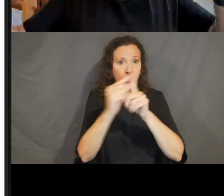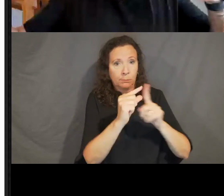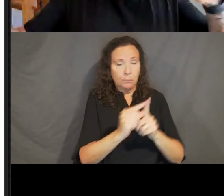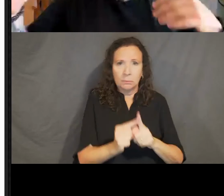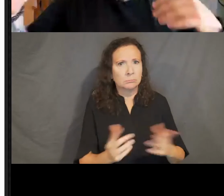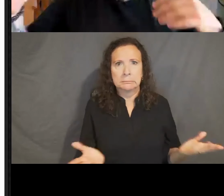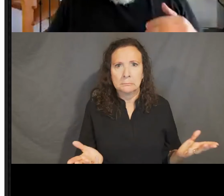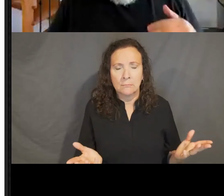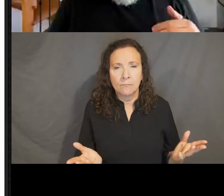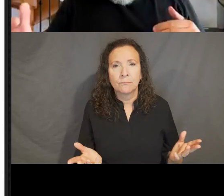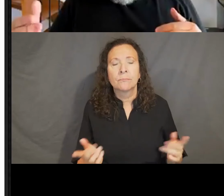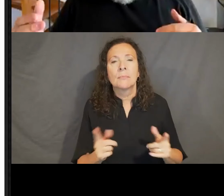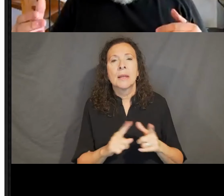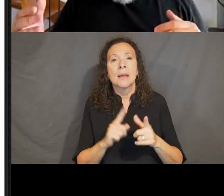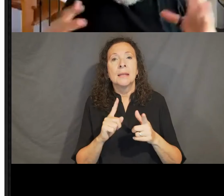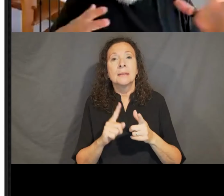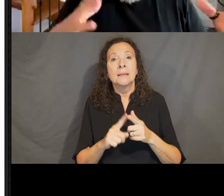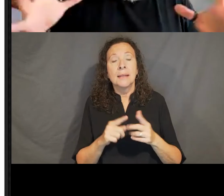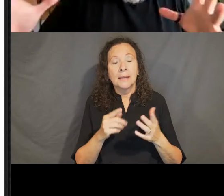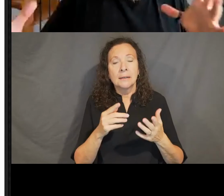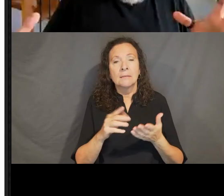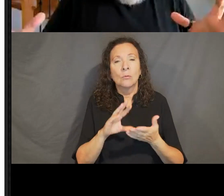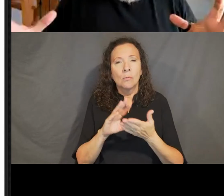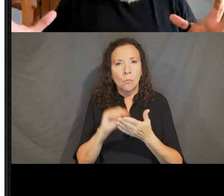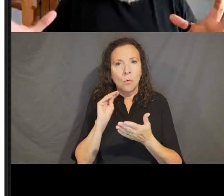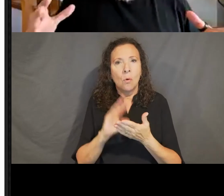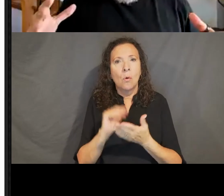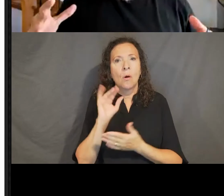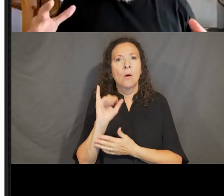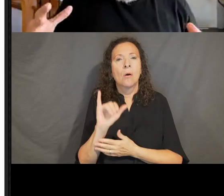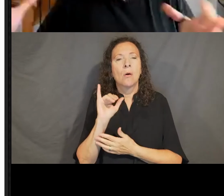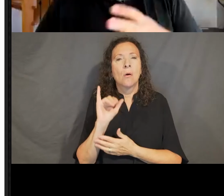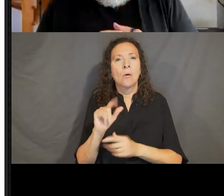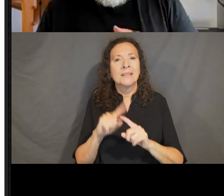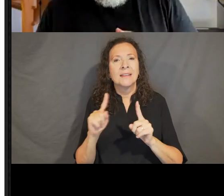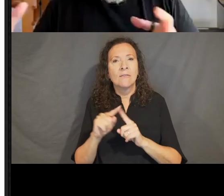As you get a bit more familiar with different concepts, such as learning styles -- I know